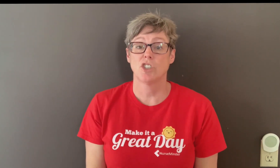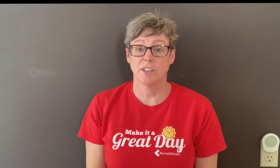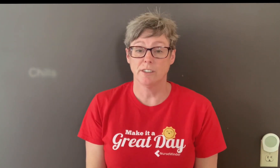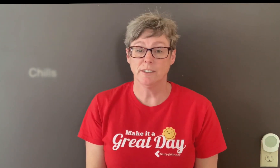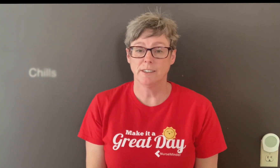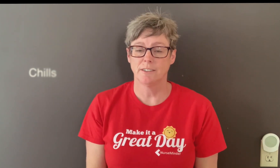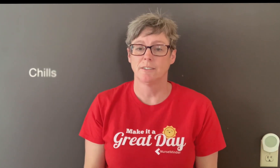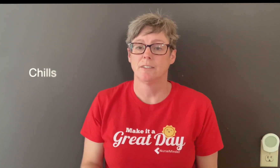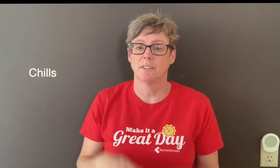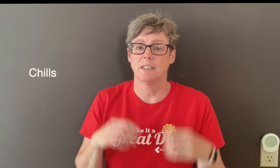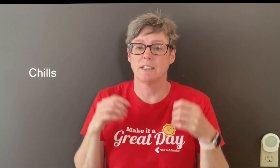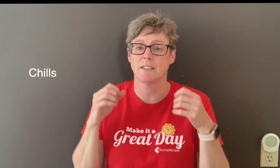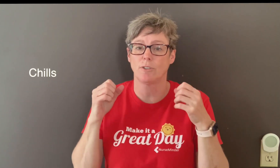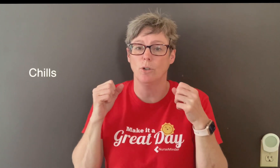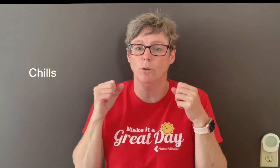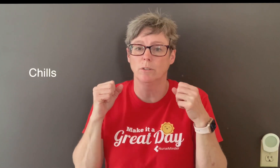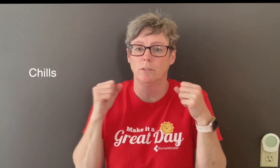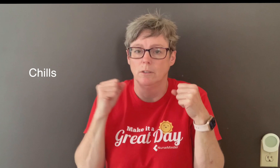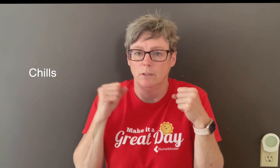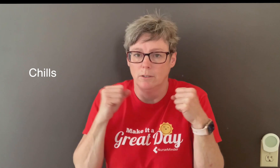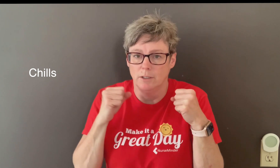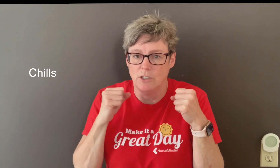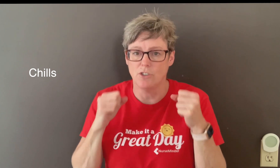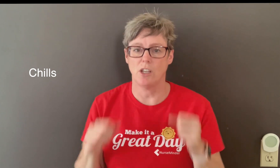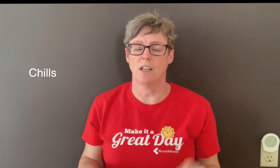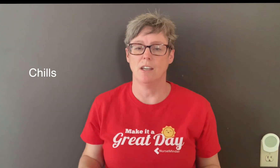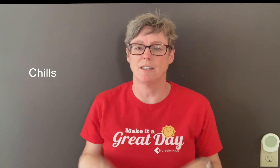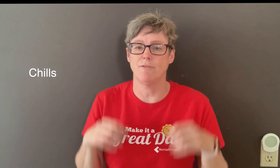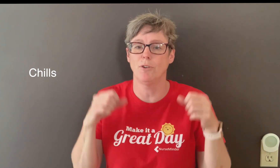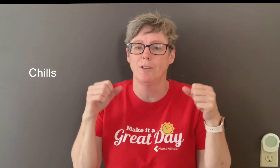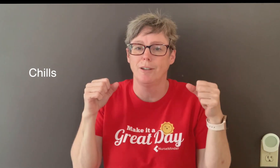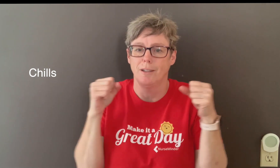Chills. This is for cold and you shake as if you're